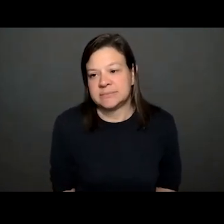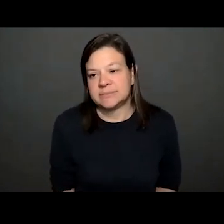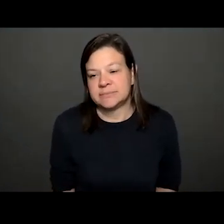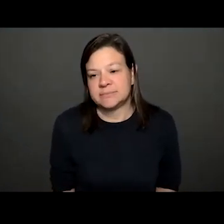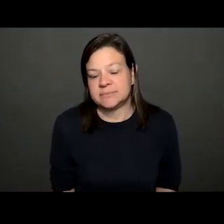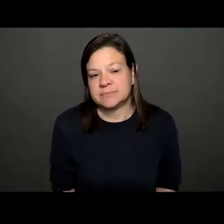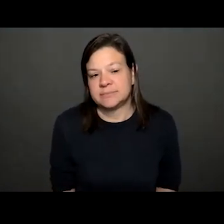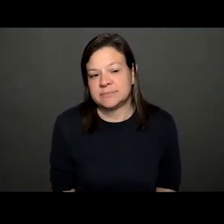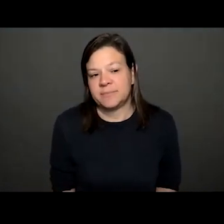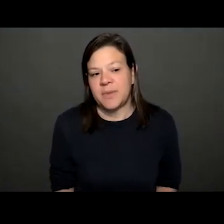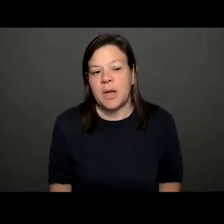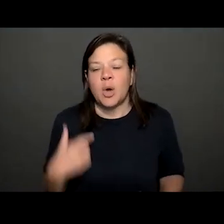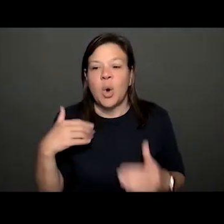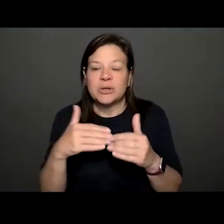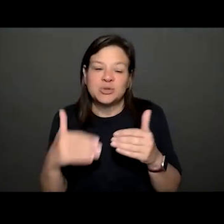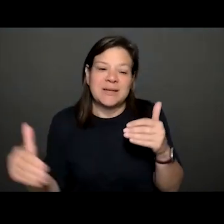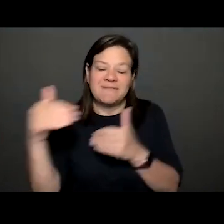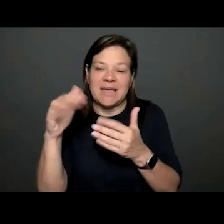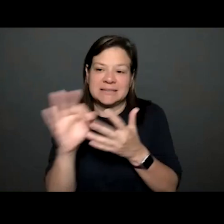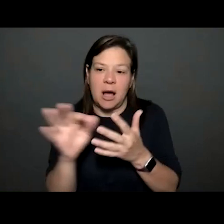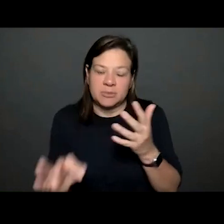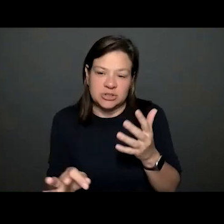AND I HAVE ALREADY PREDONE THIS BUT I WILL WALK YOU THROUGH IT.